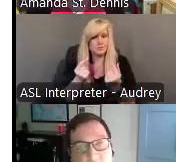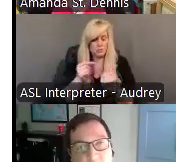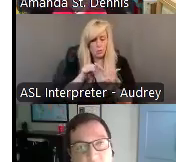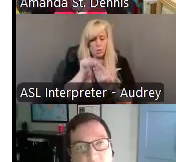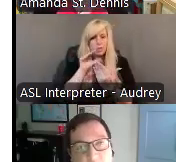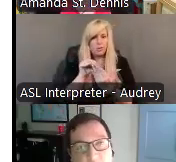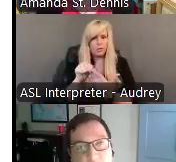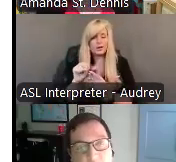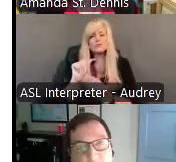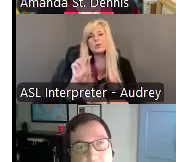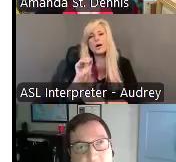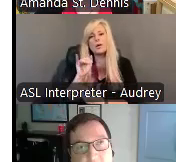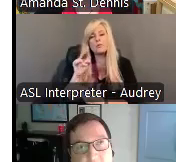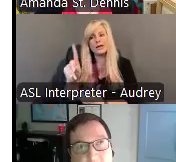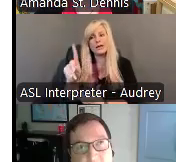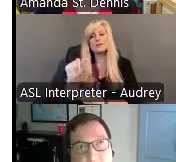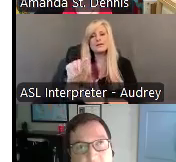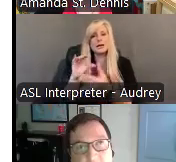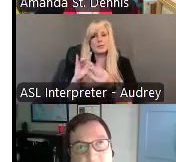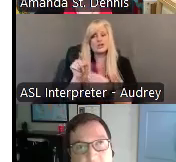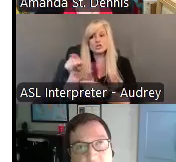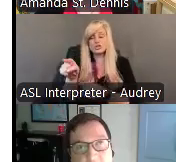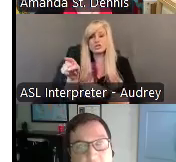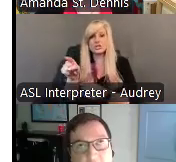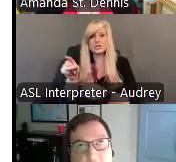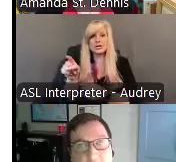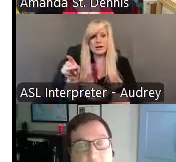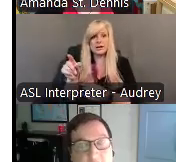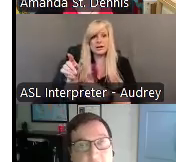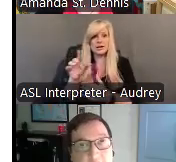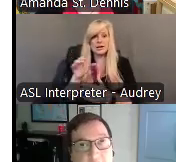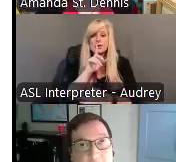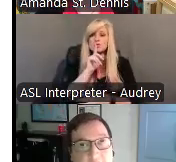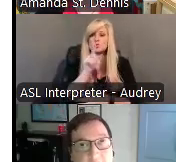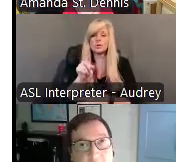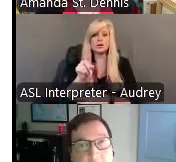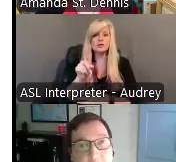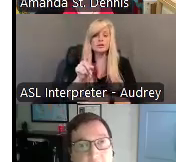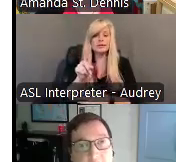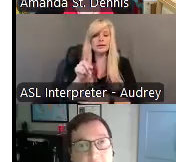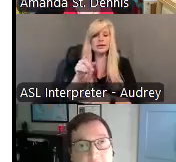it's around that she's been the one who has been leading this entire webinar session. And I tell